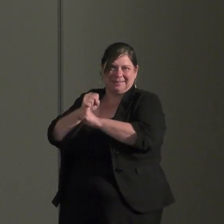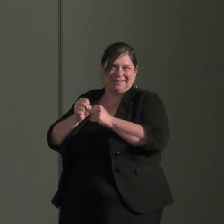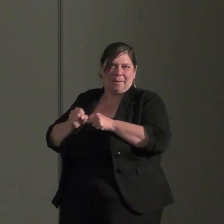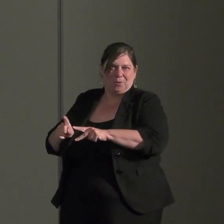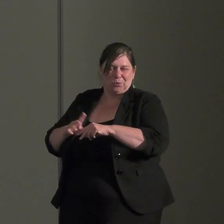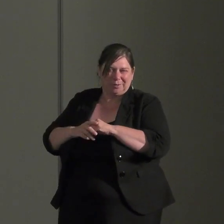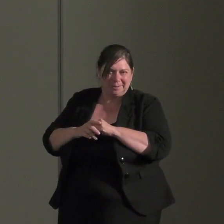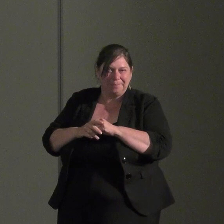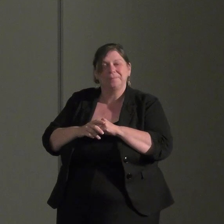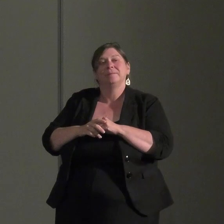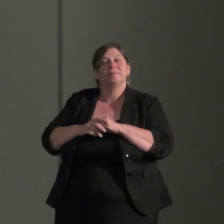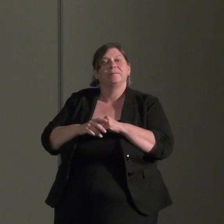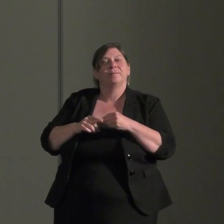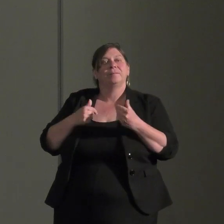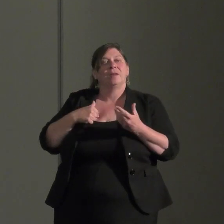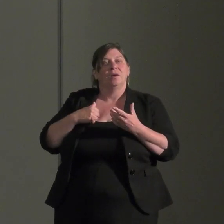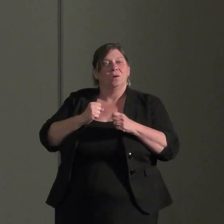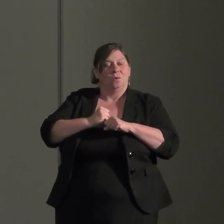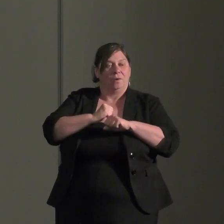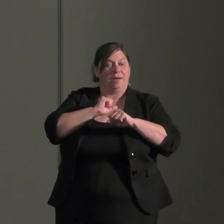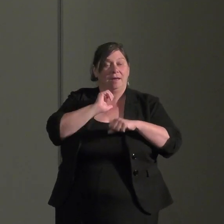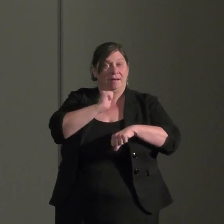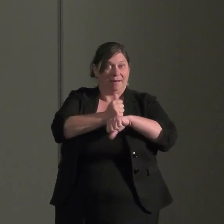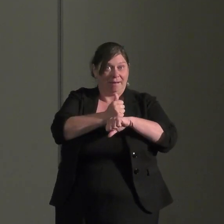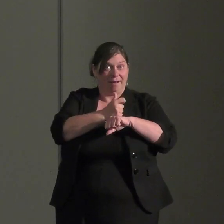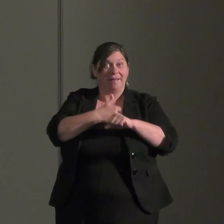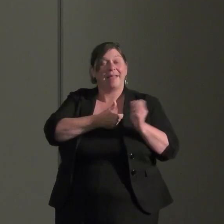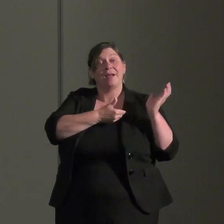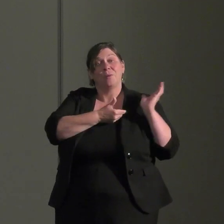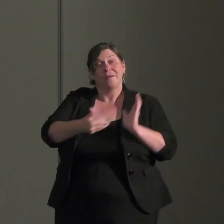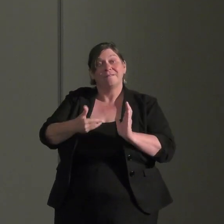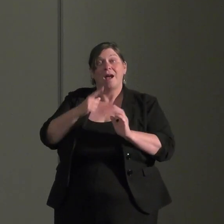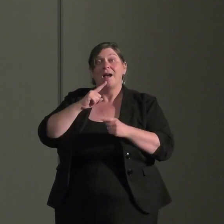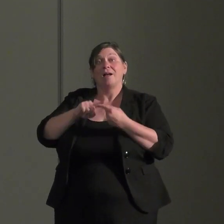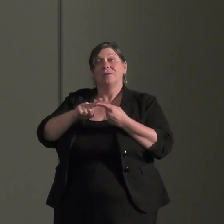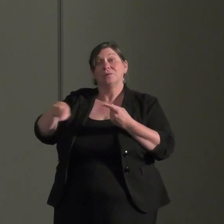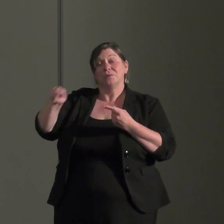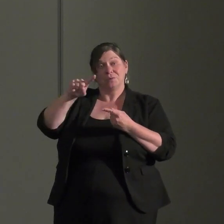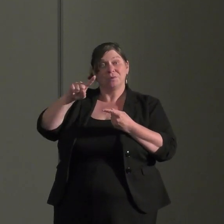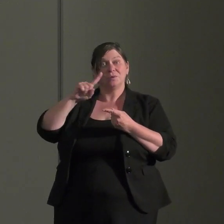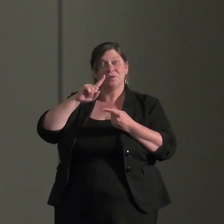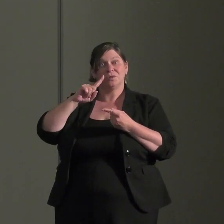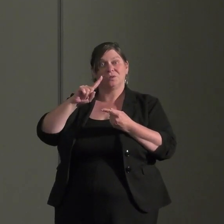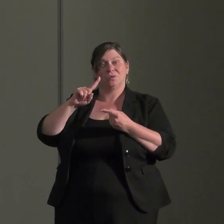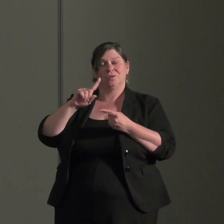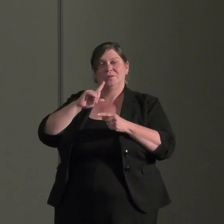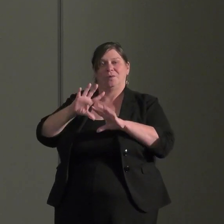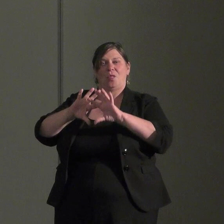invited to be an example of social impact at the world economic forum that was a Pat,